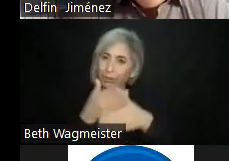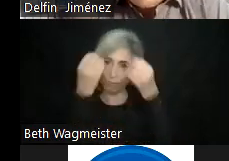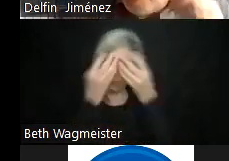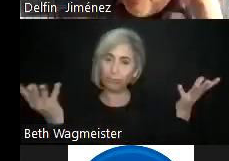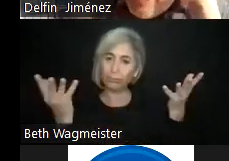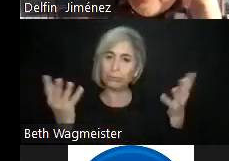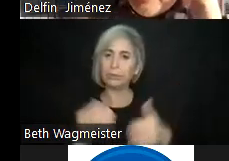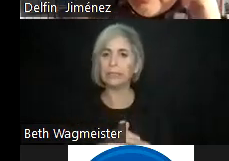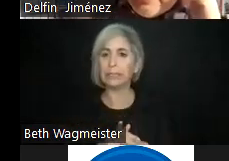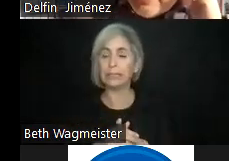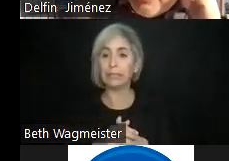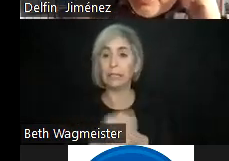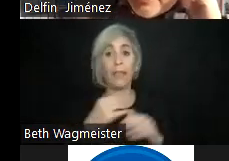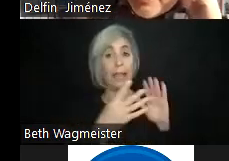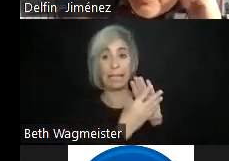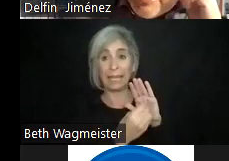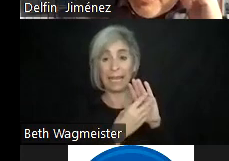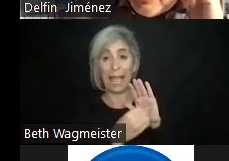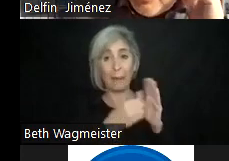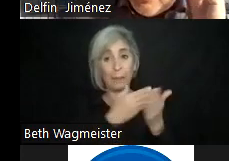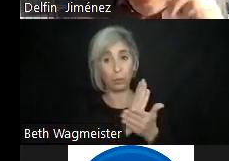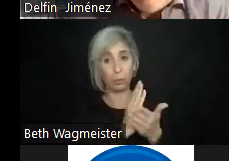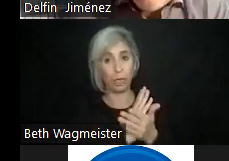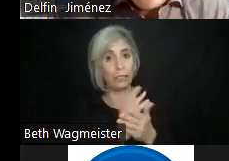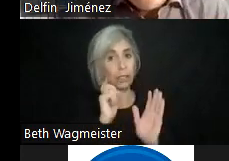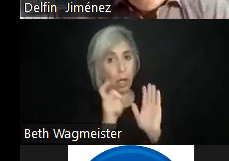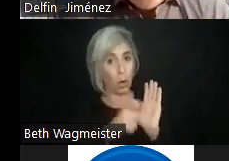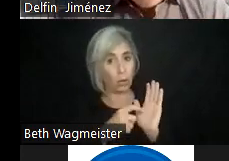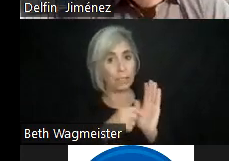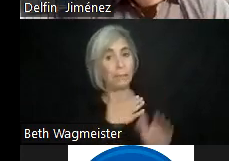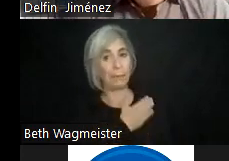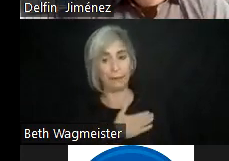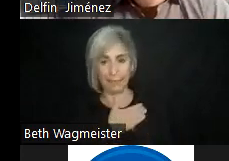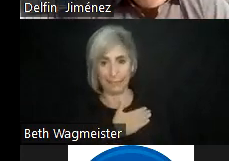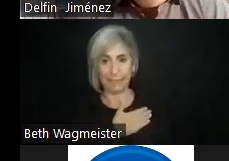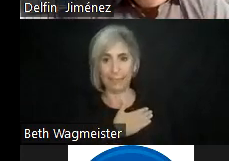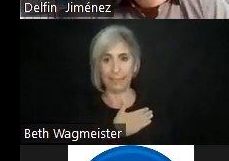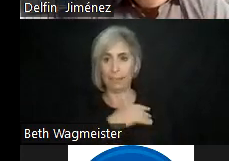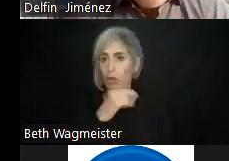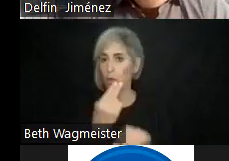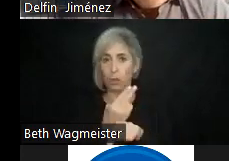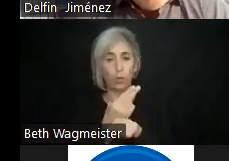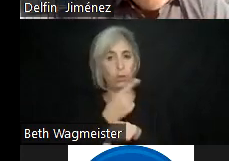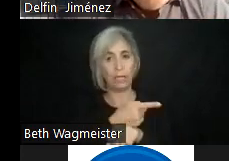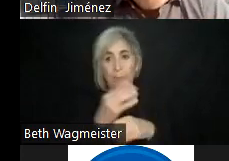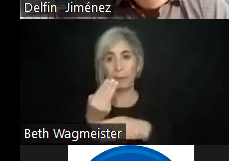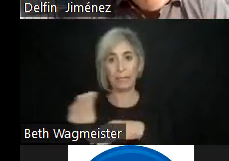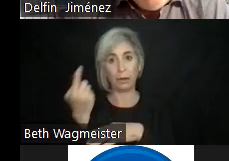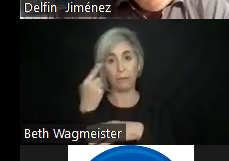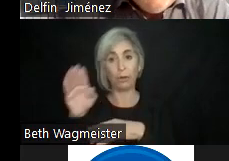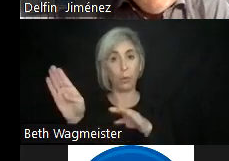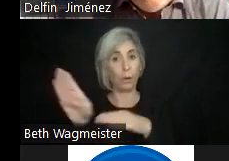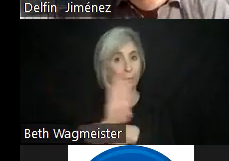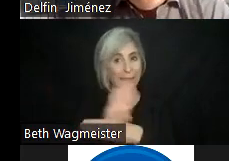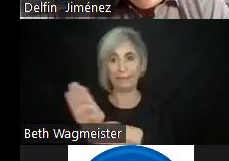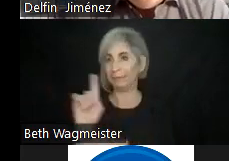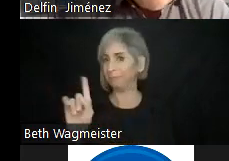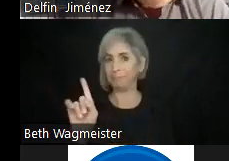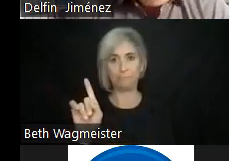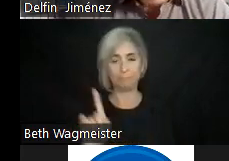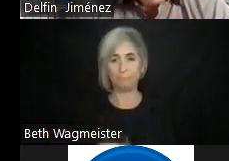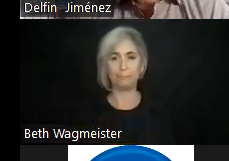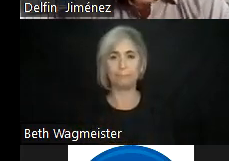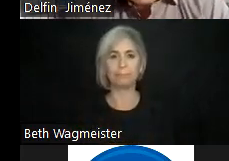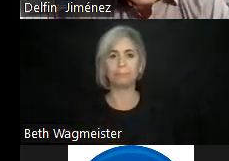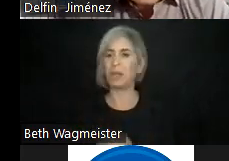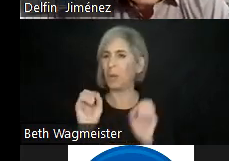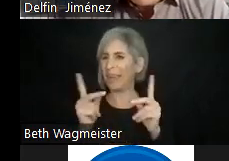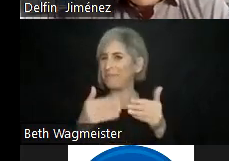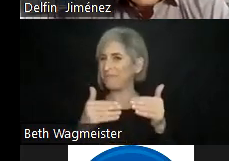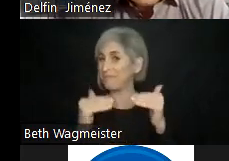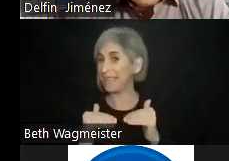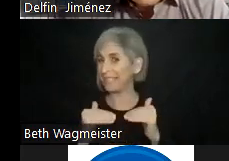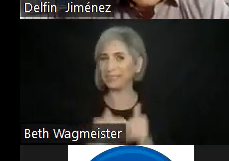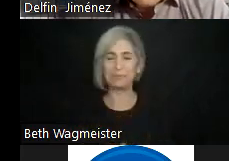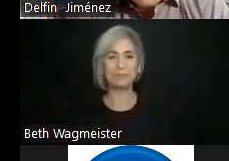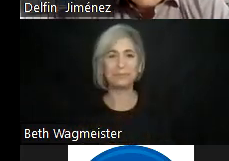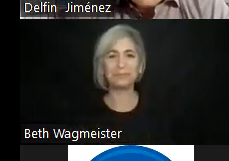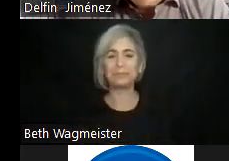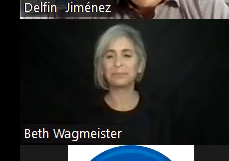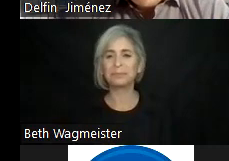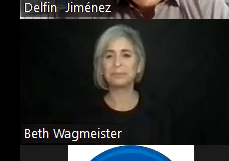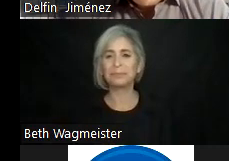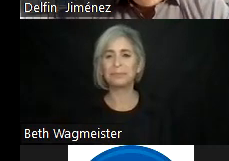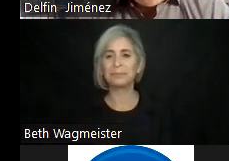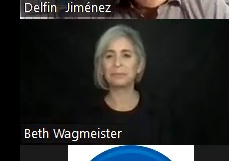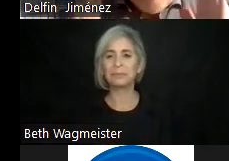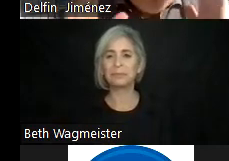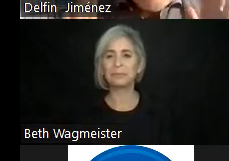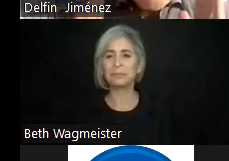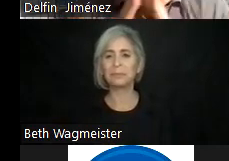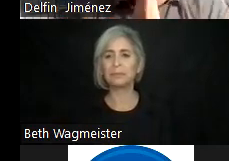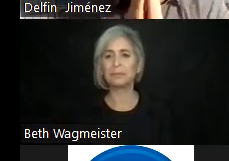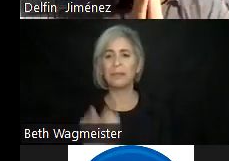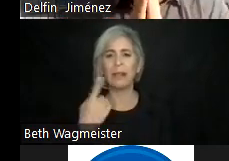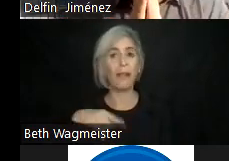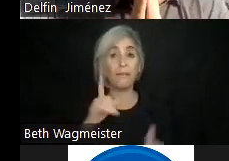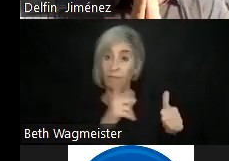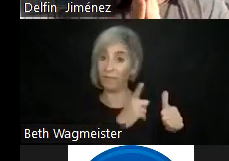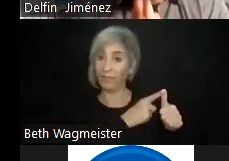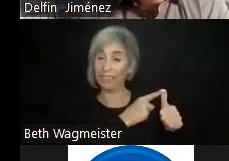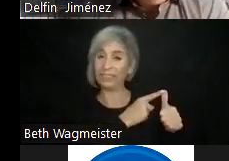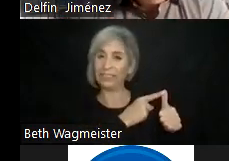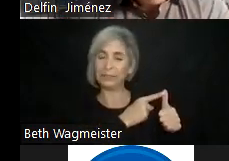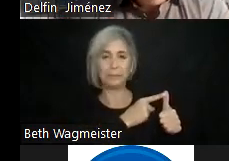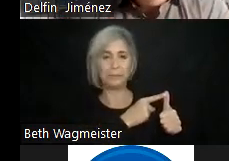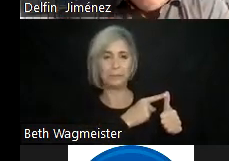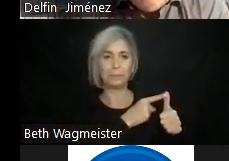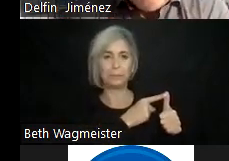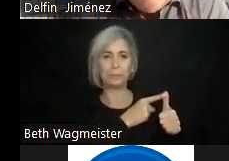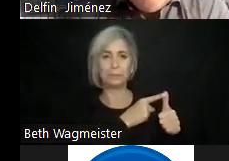the copyright. Thank you in advance of that. I think it is necessary to put in context.